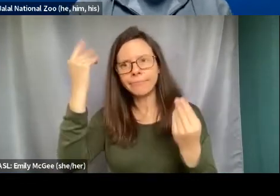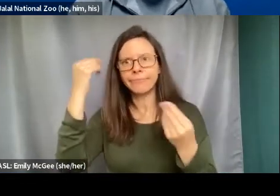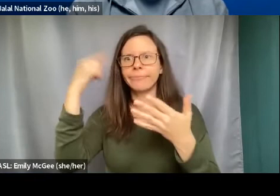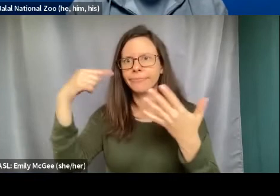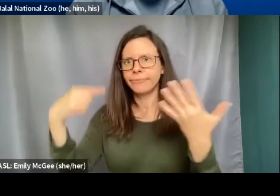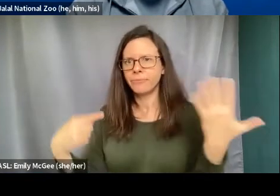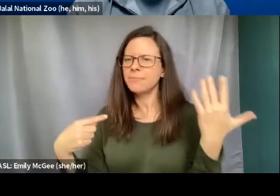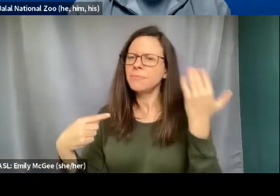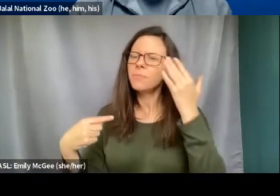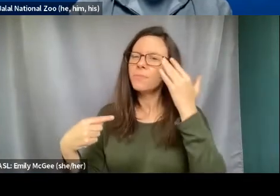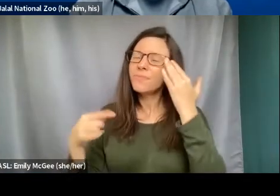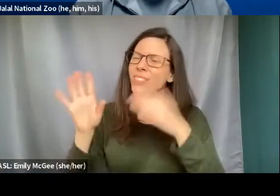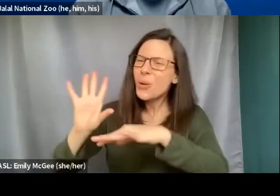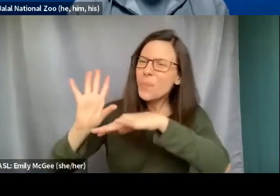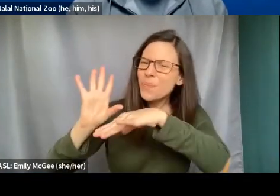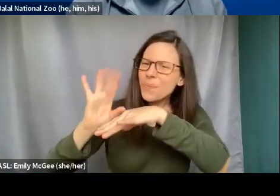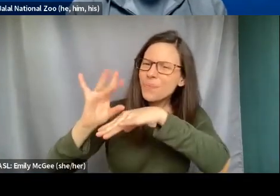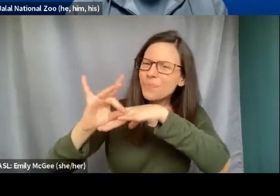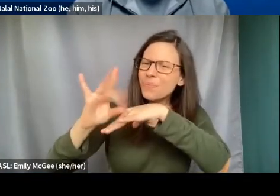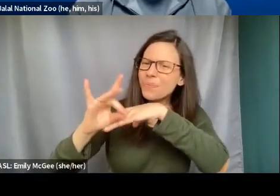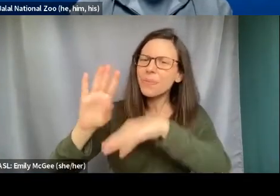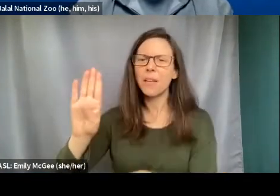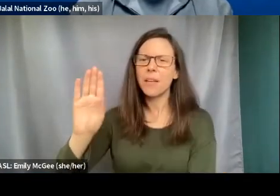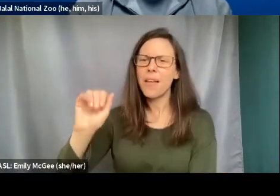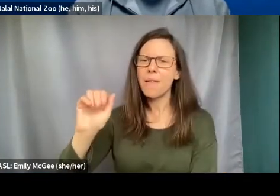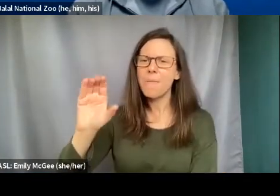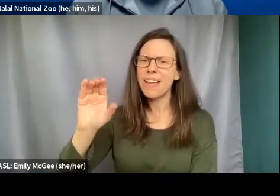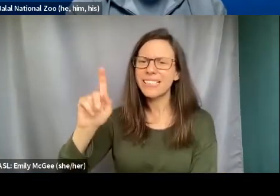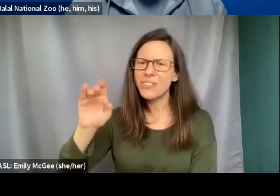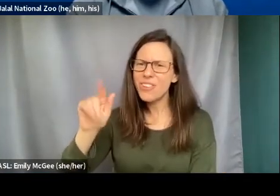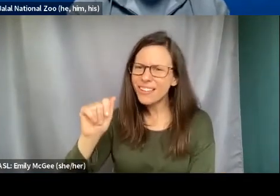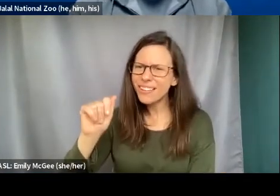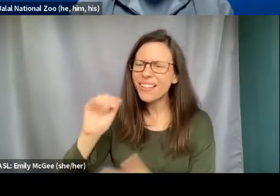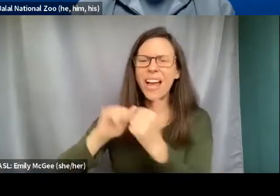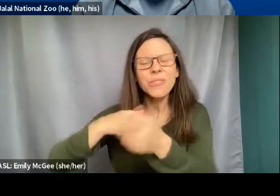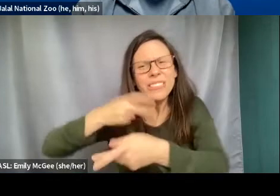with this bacteria? How do you take care of and test for bacteria in your different water systems?